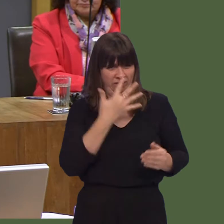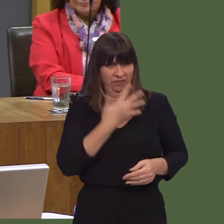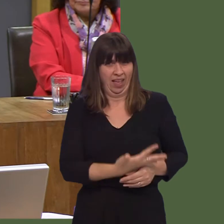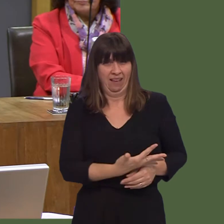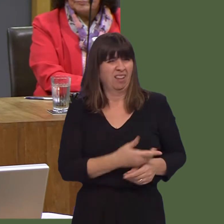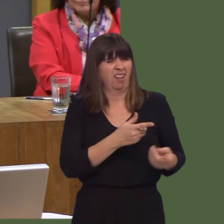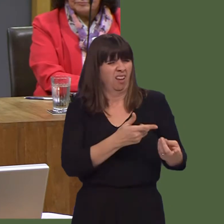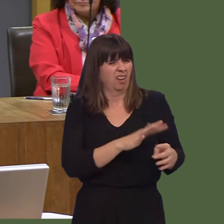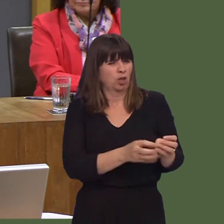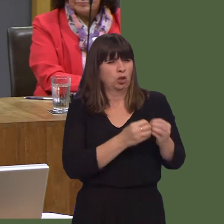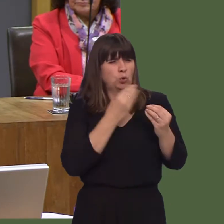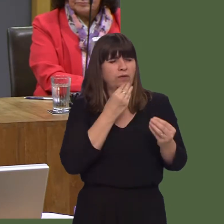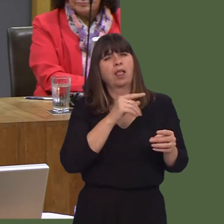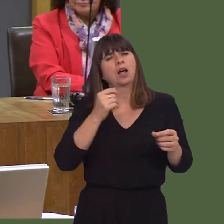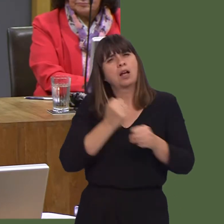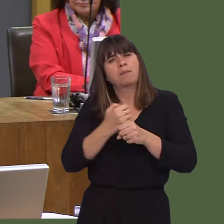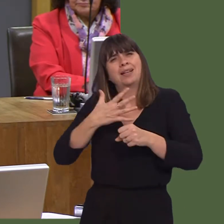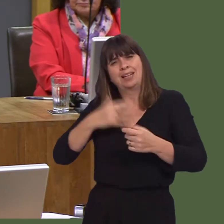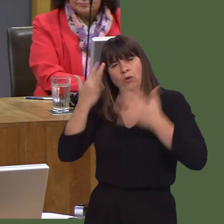But, actually, the Welsh Government needs to look closer to home occasionally as well.